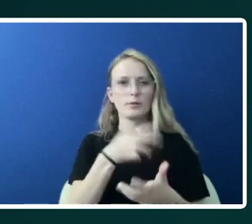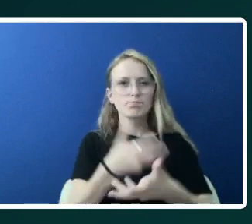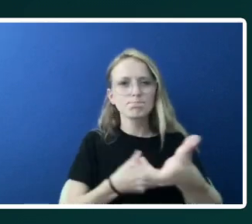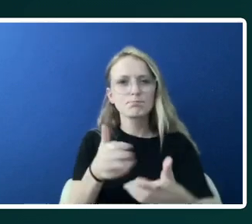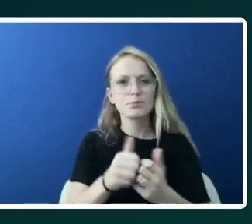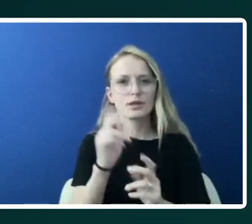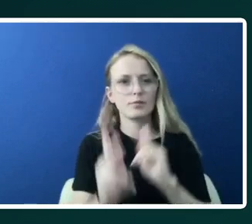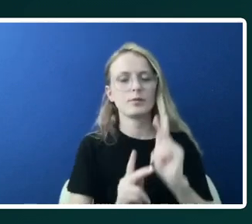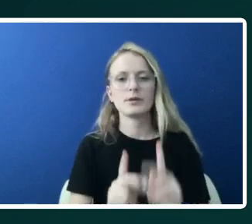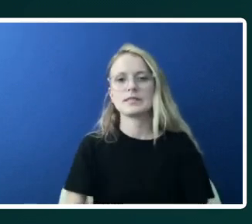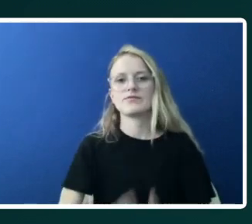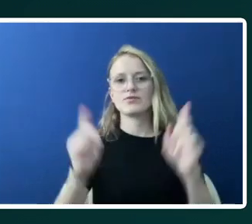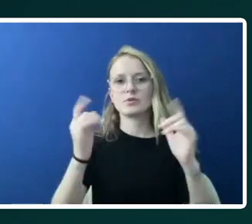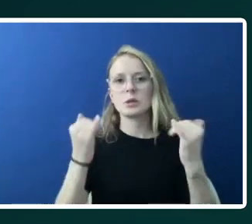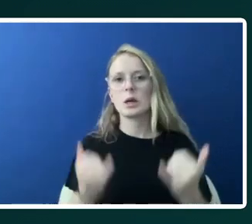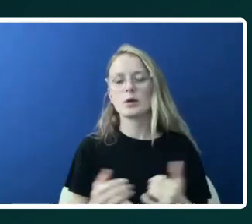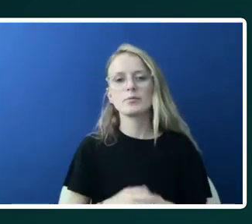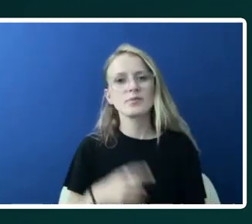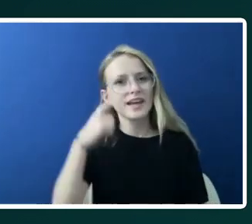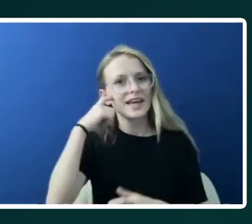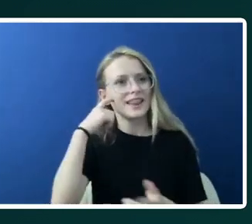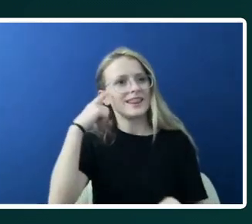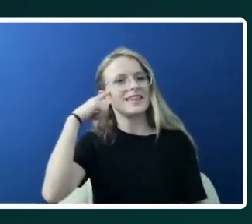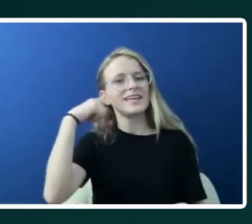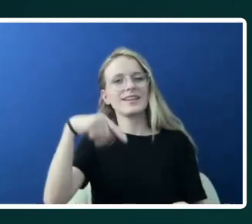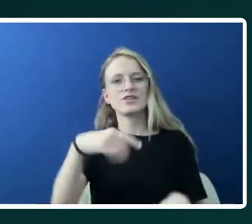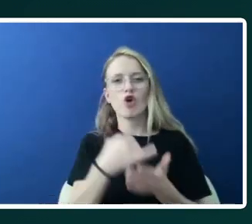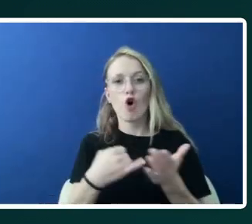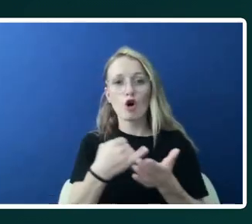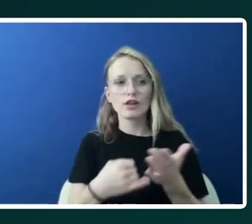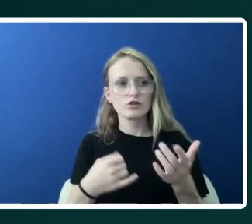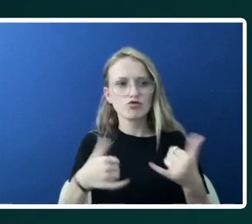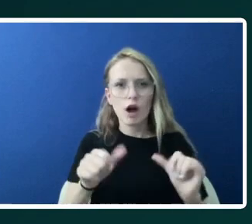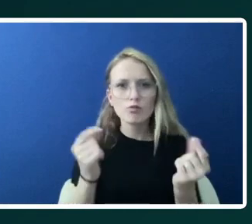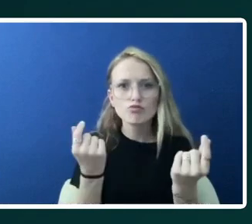is trying to do here, is whether or not we've actually been in one of these sort of like,